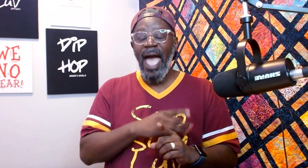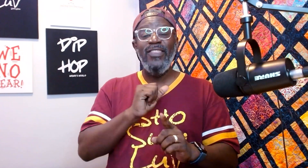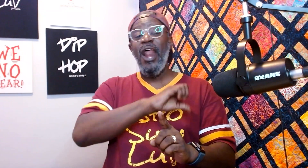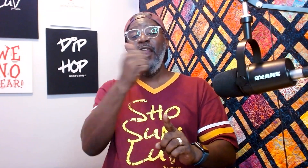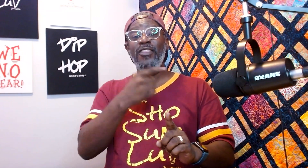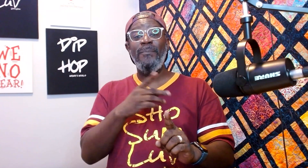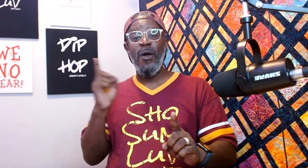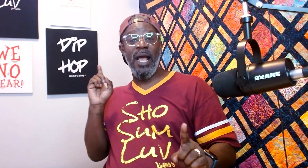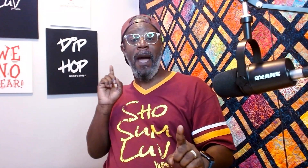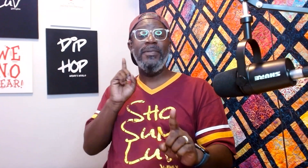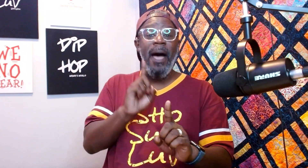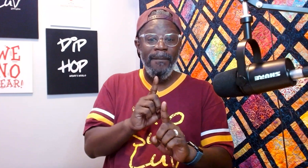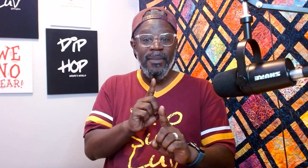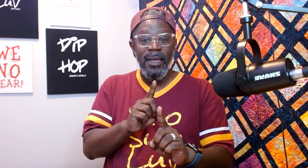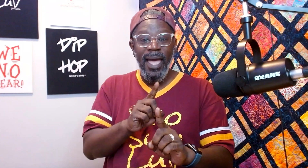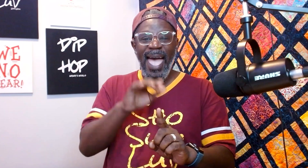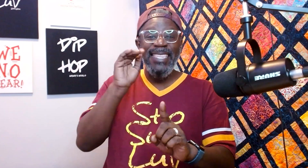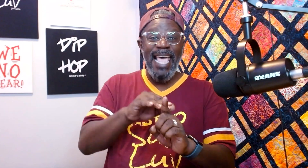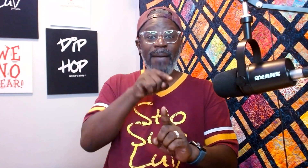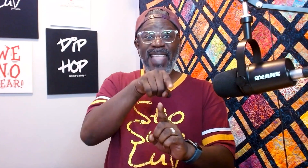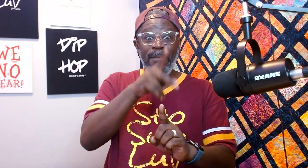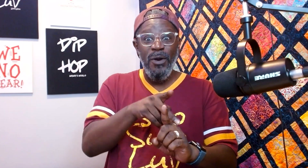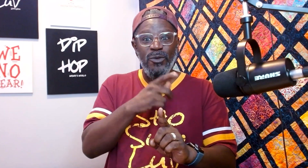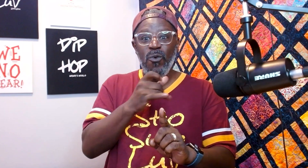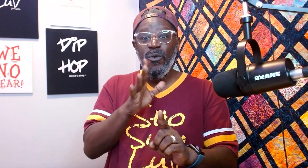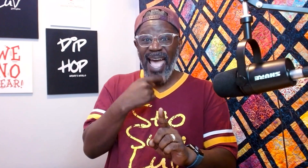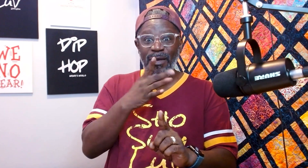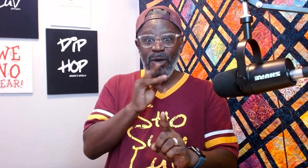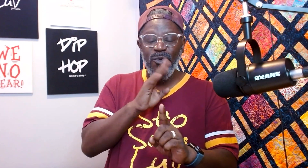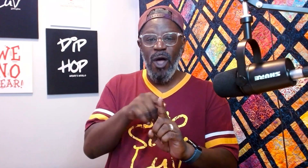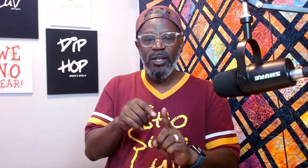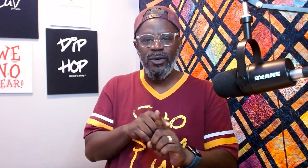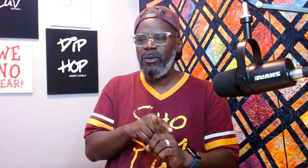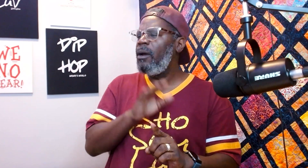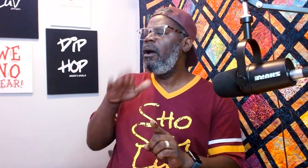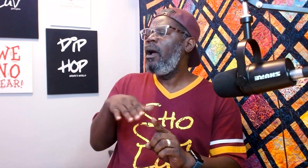And then another person comes up and taps that person who that hearing person talks to.